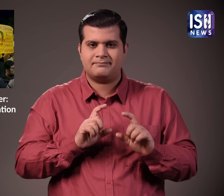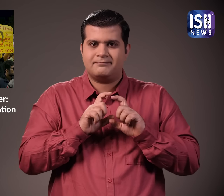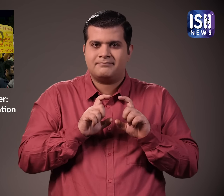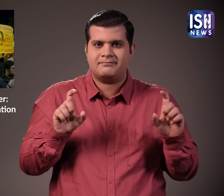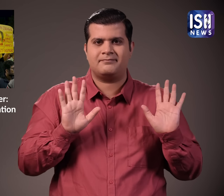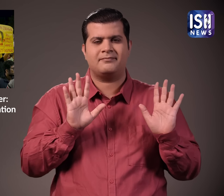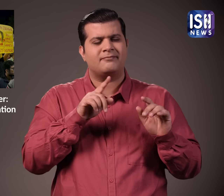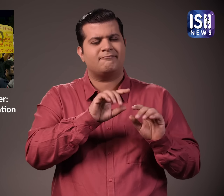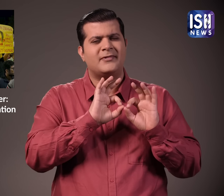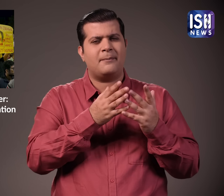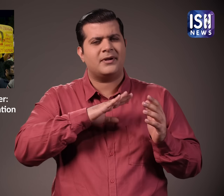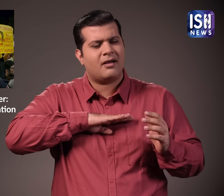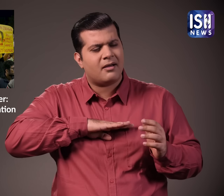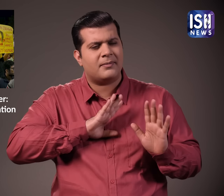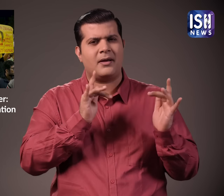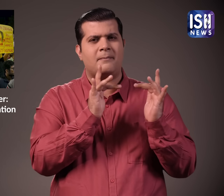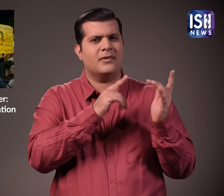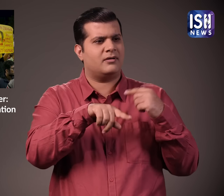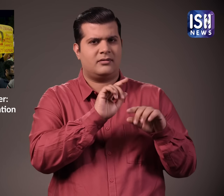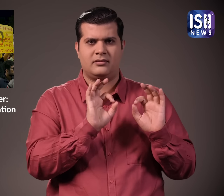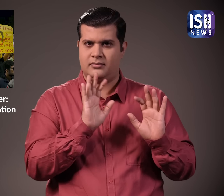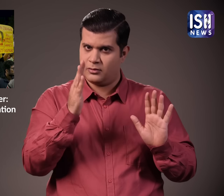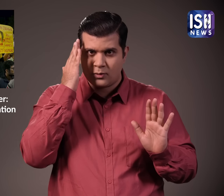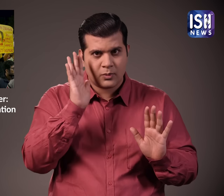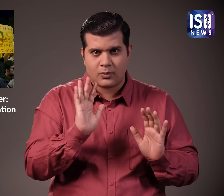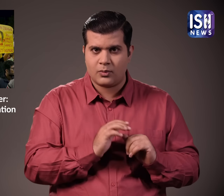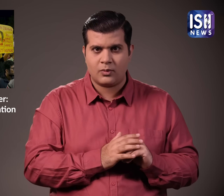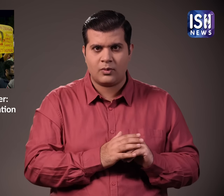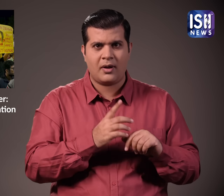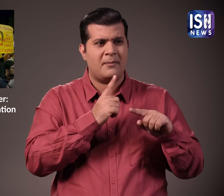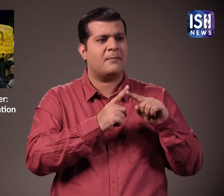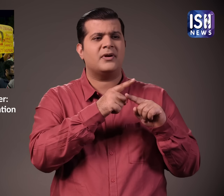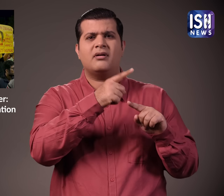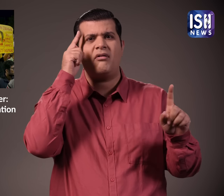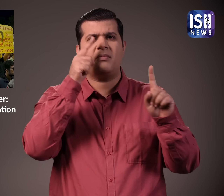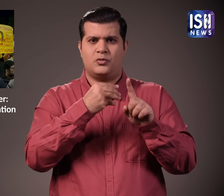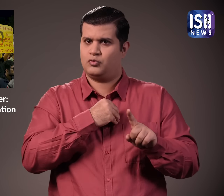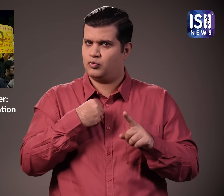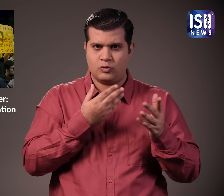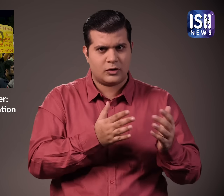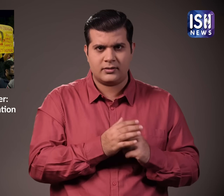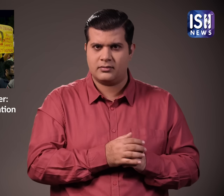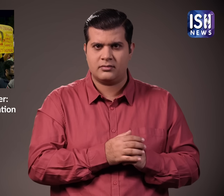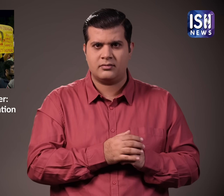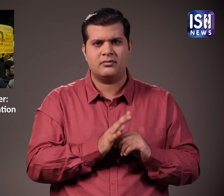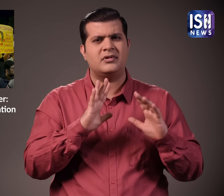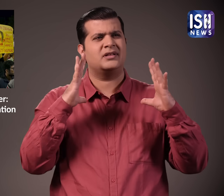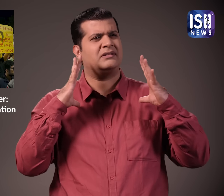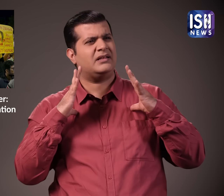She was sitting in a humble doctor's gorge. She's from a humble, middle class family. She's a doctor.